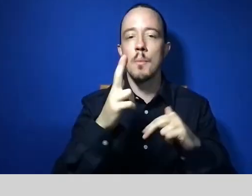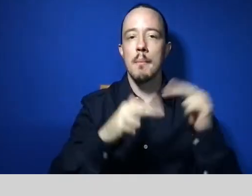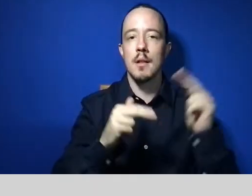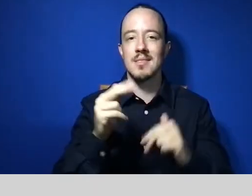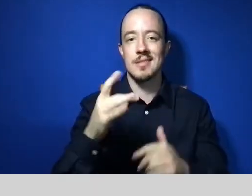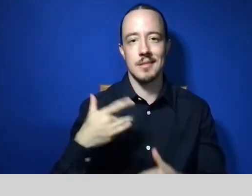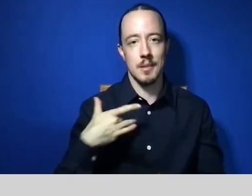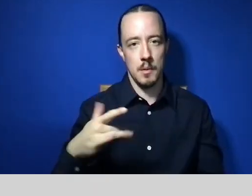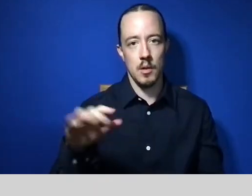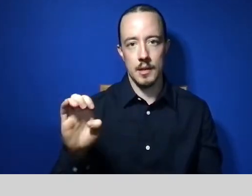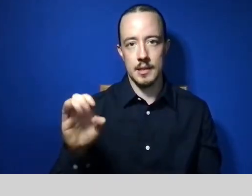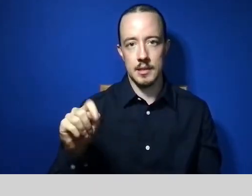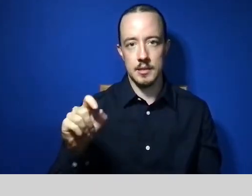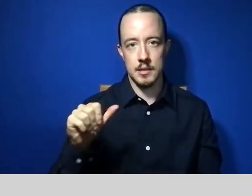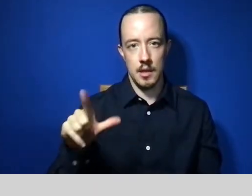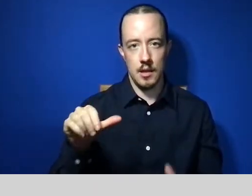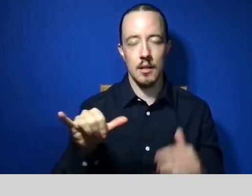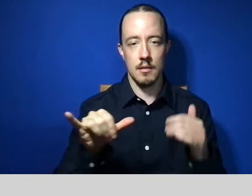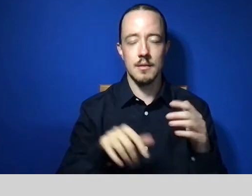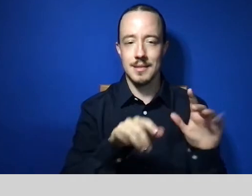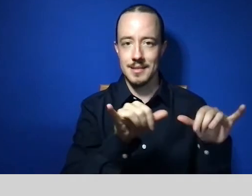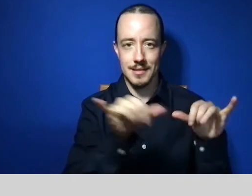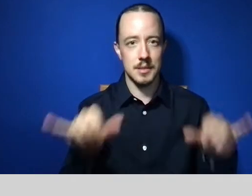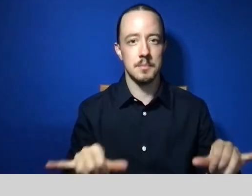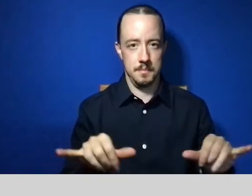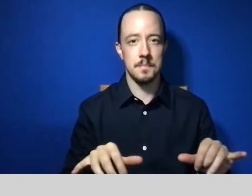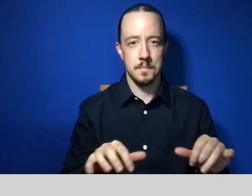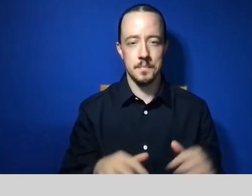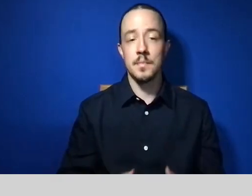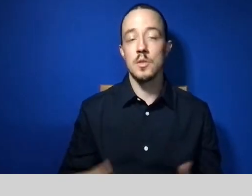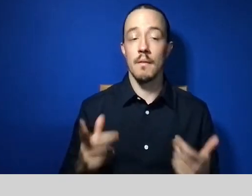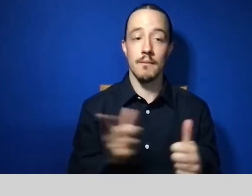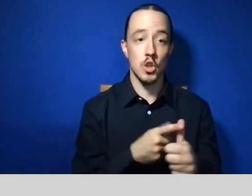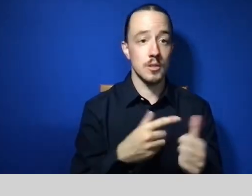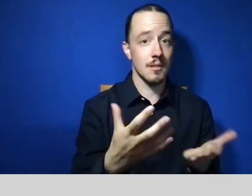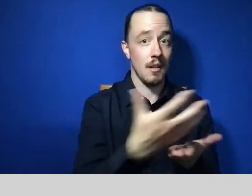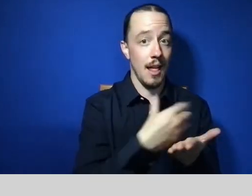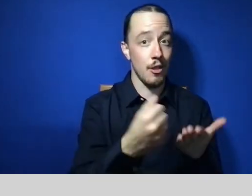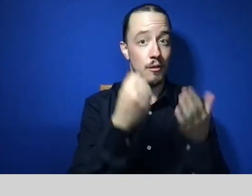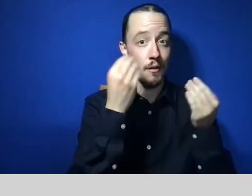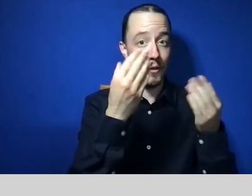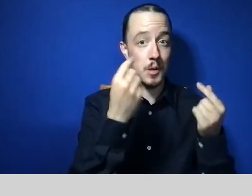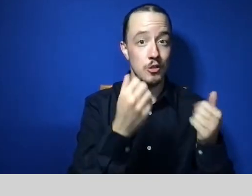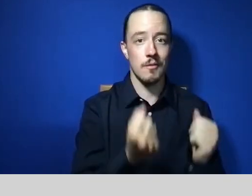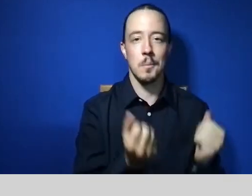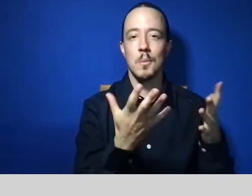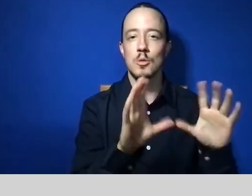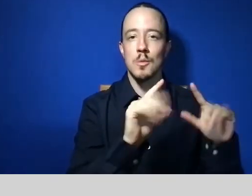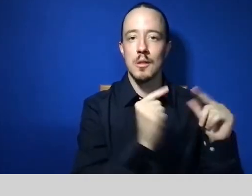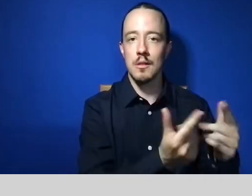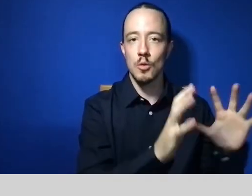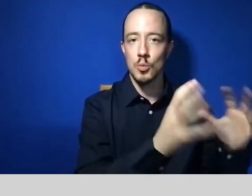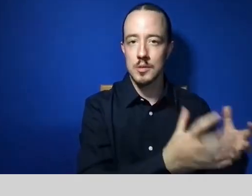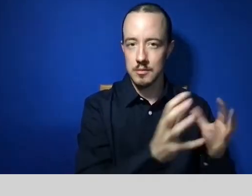how we build out a typical ETL pipeline. So it involves gathering data possibly from multiple data sets.